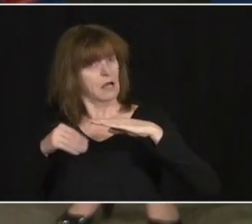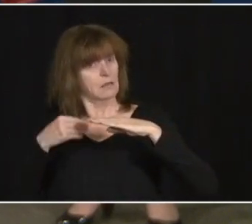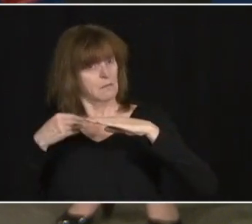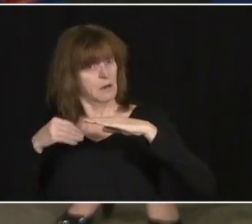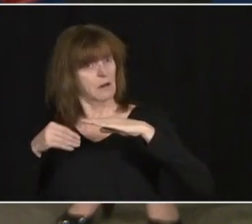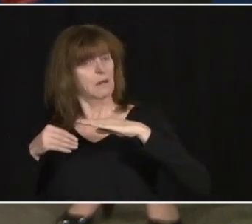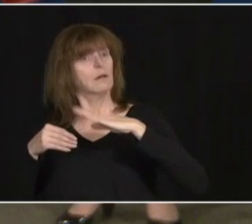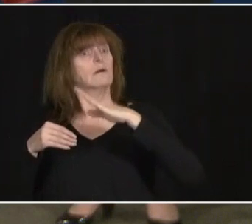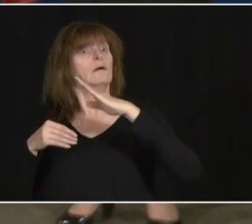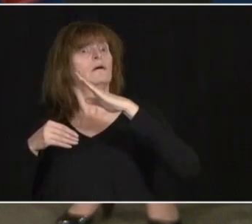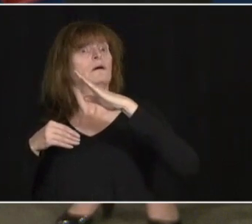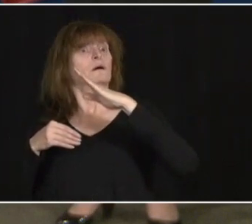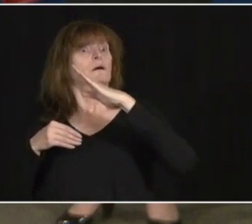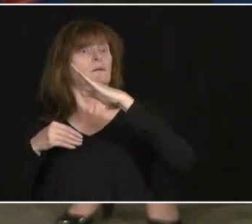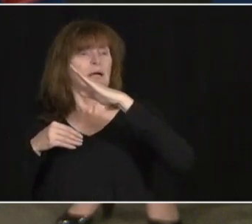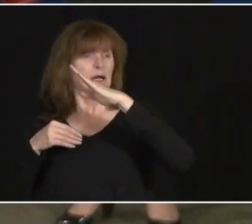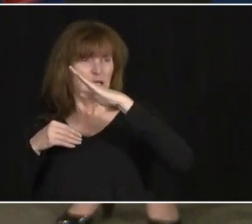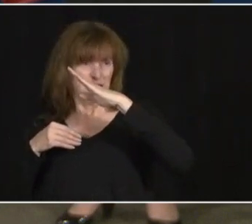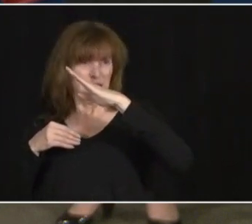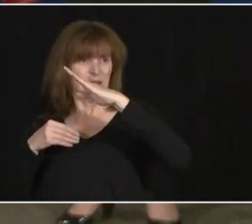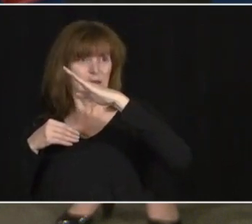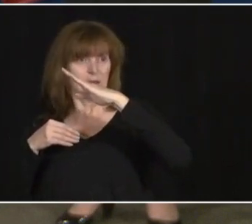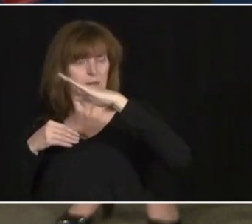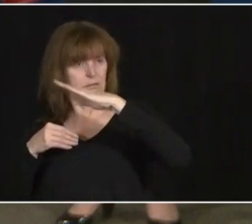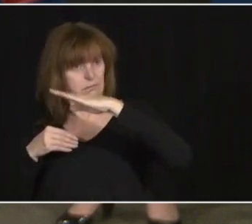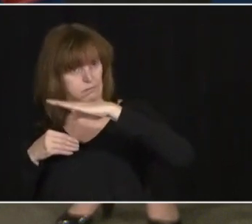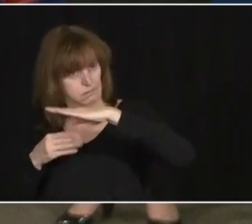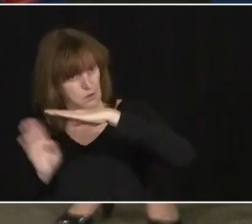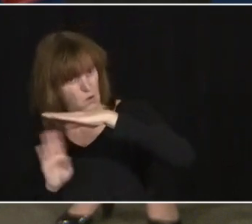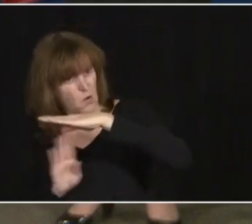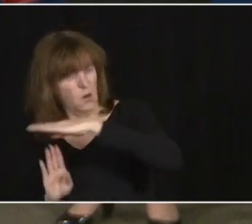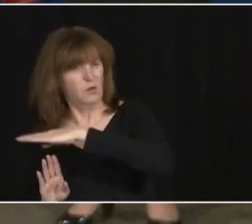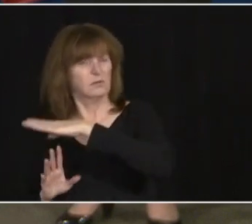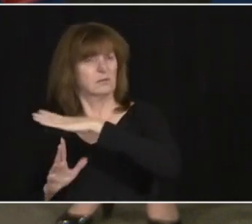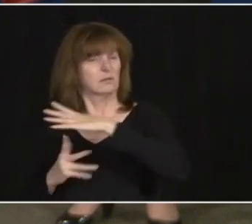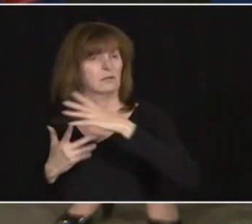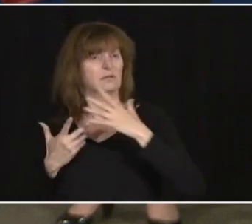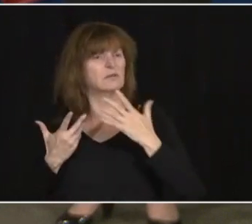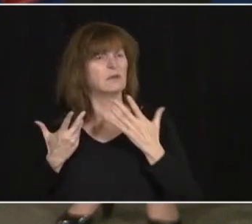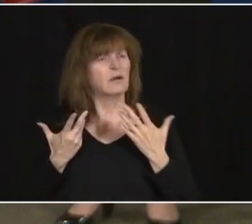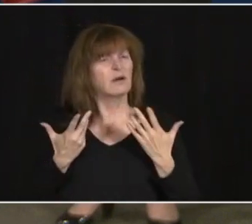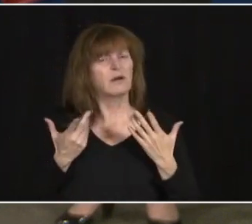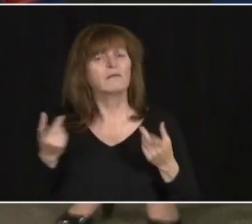you look to the longer term for Ontario, what do you expect the